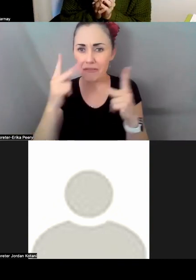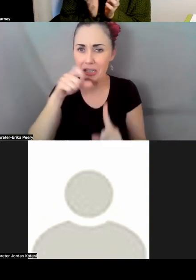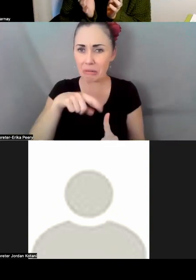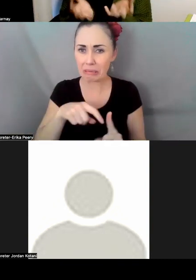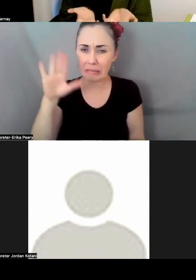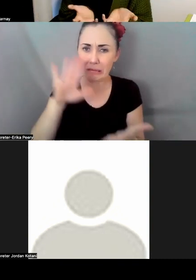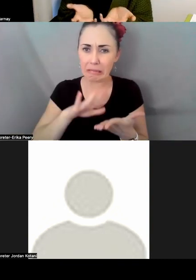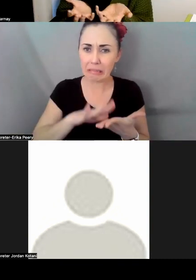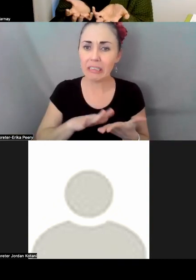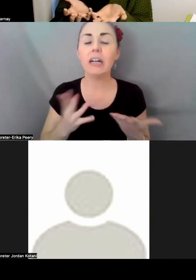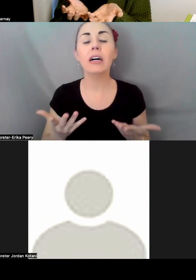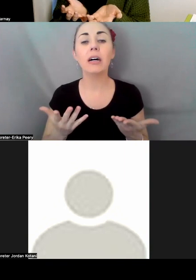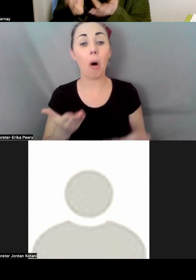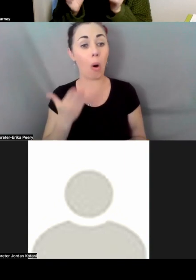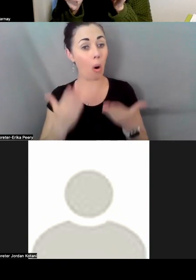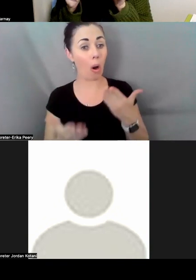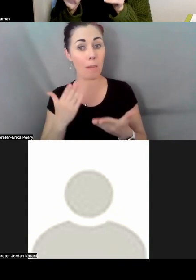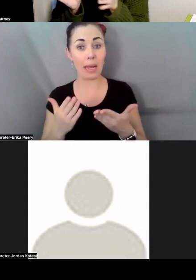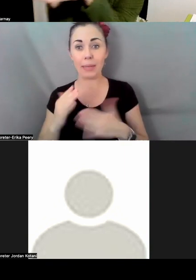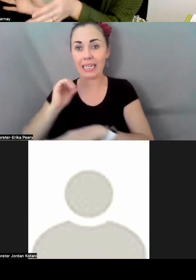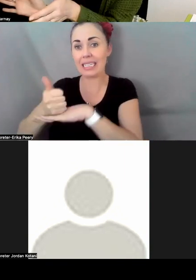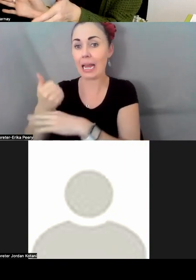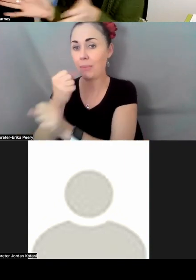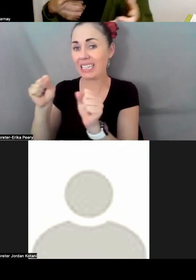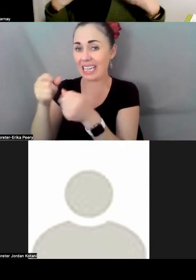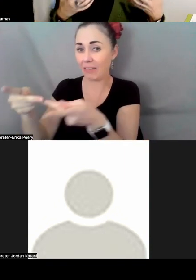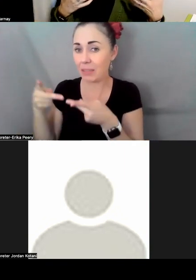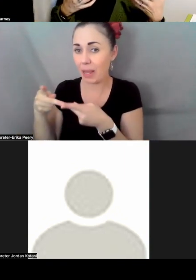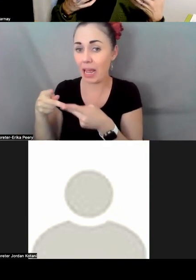or in some cases, might need to create a safe space. When they're feeling over stimulated,